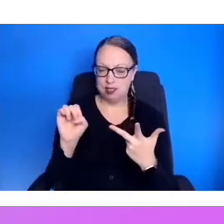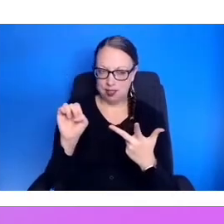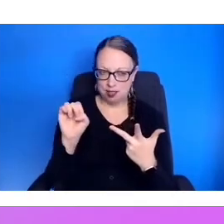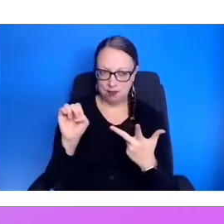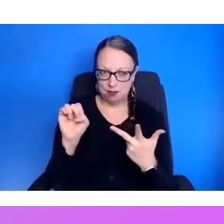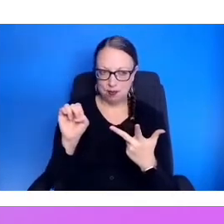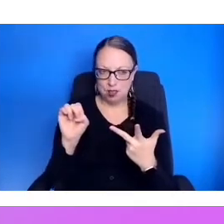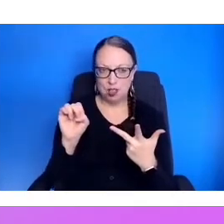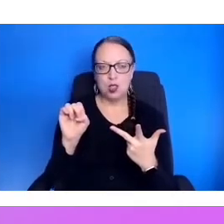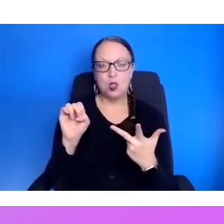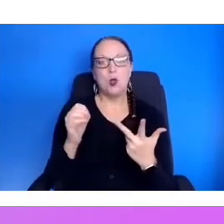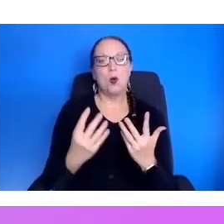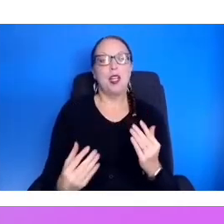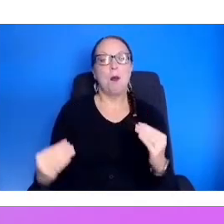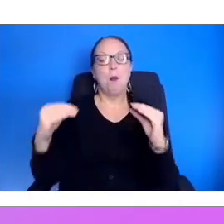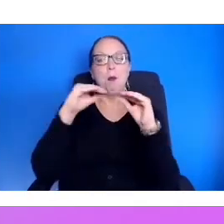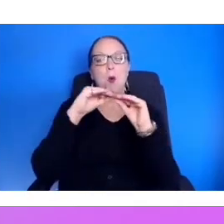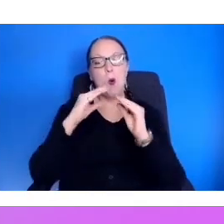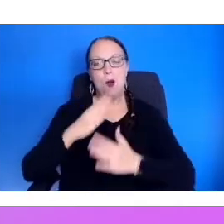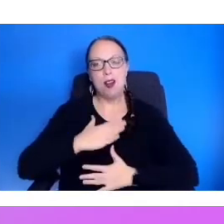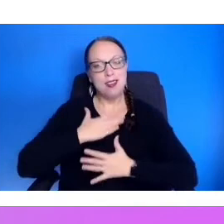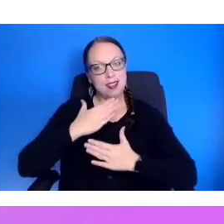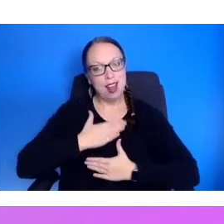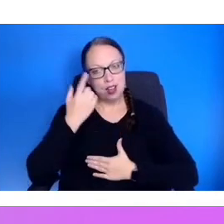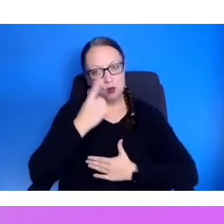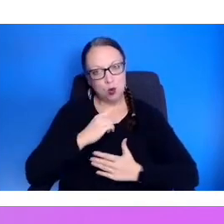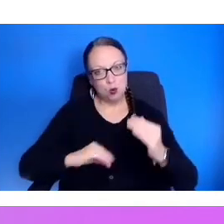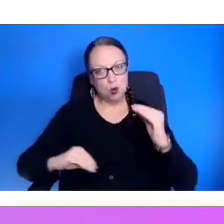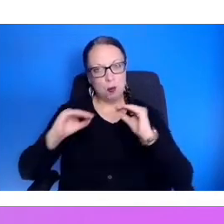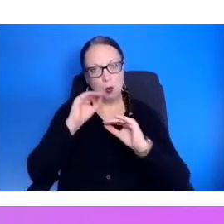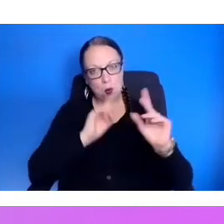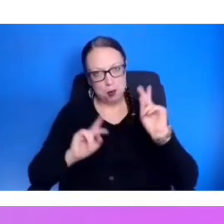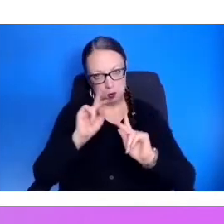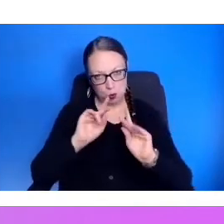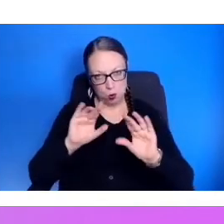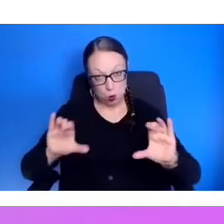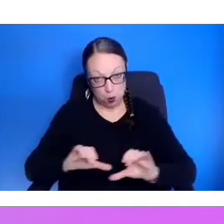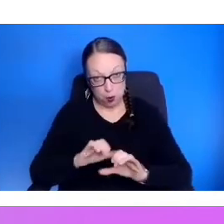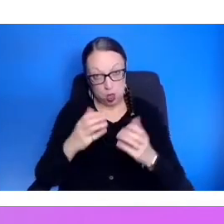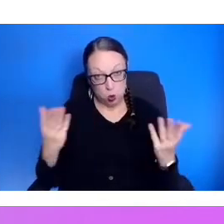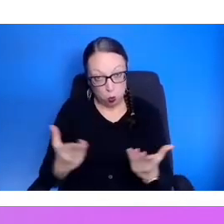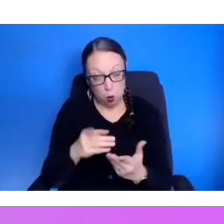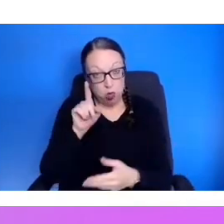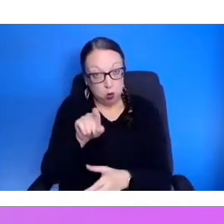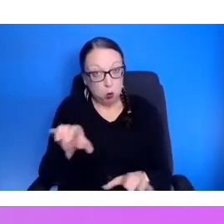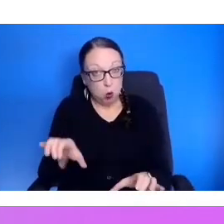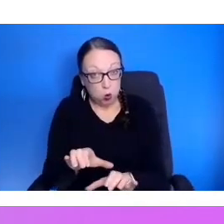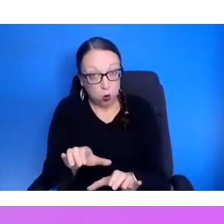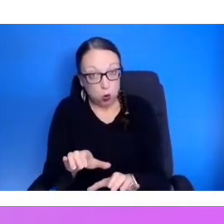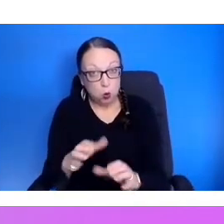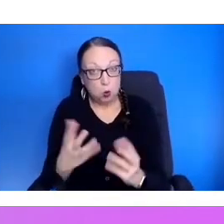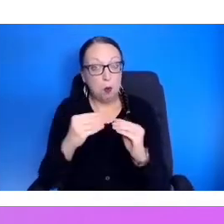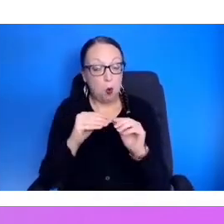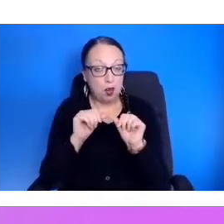So they're more delightful to more people, so that they do what they're there to be done more consistently and more effectively,